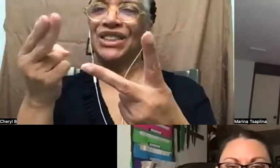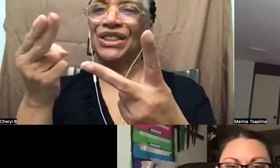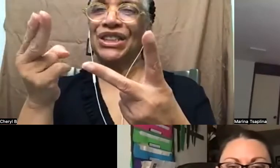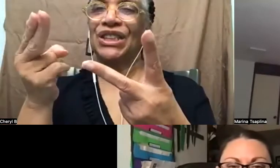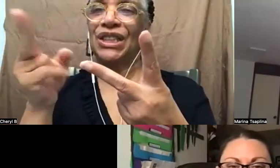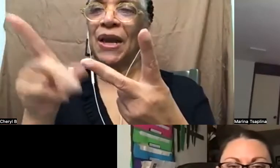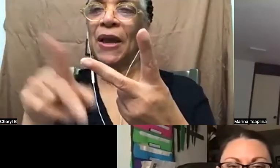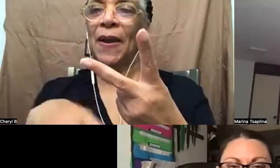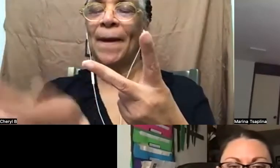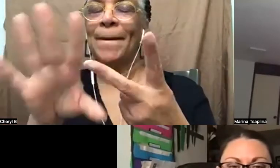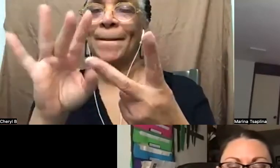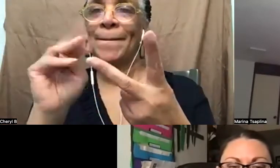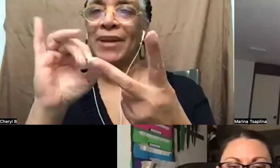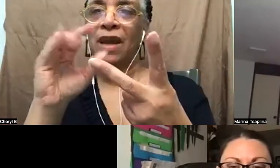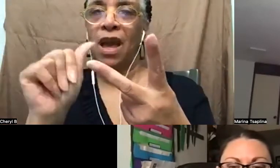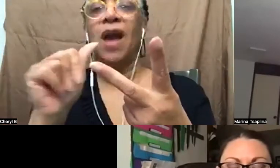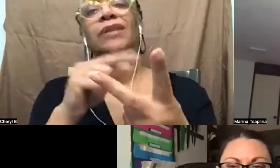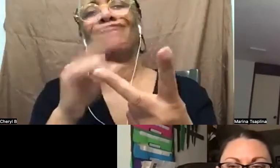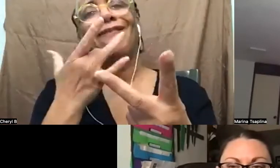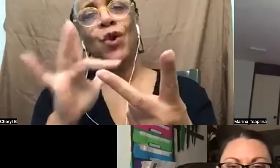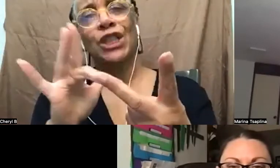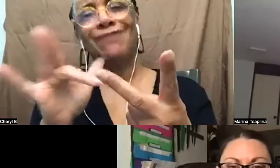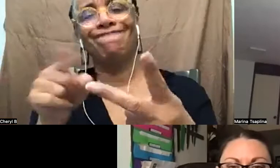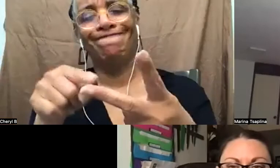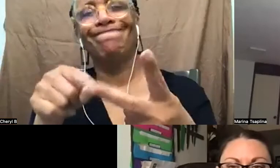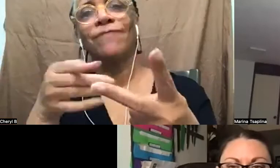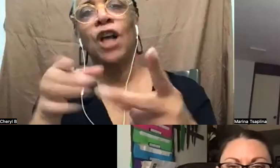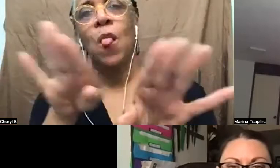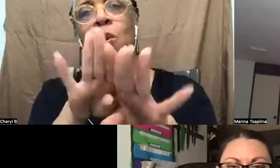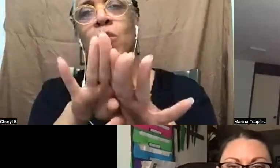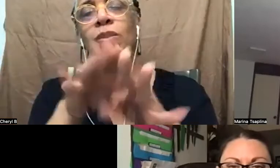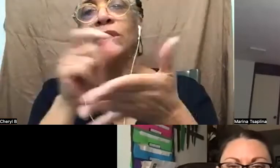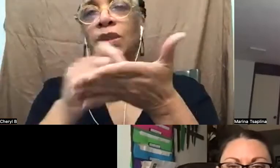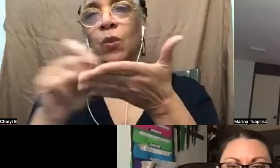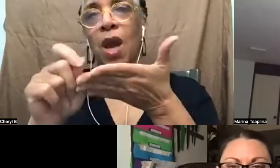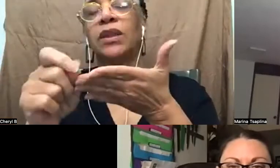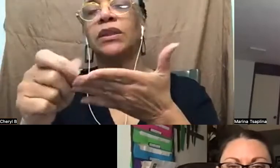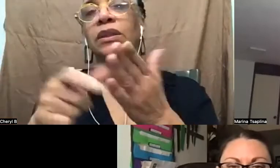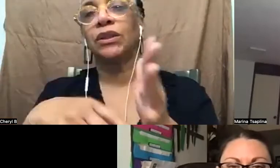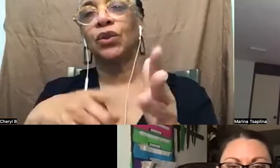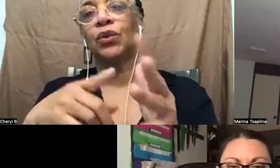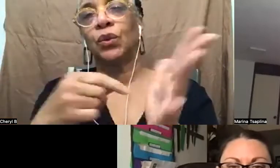Jen’s writing also appears in Disability Visibility: First Person Stories